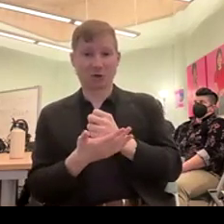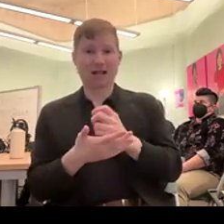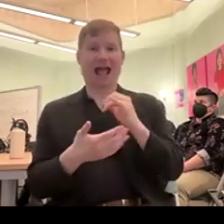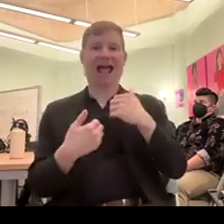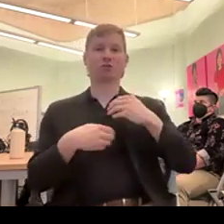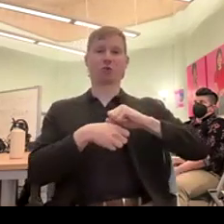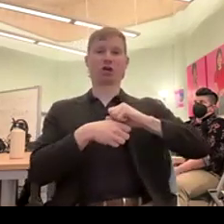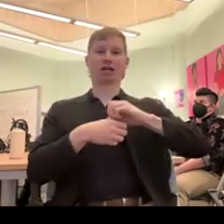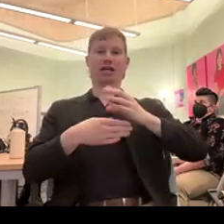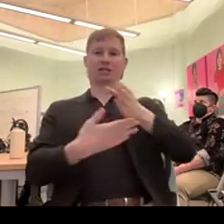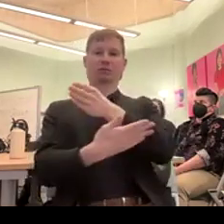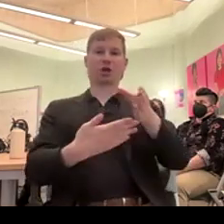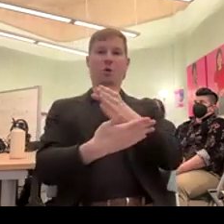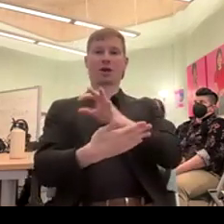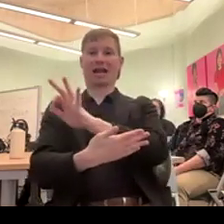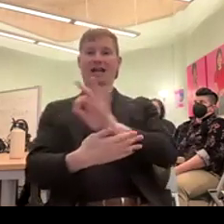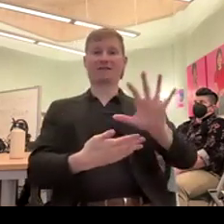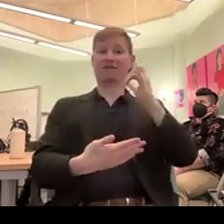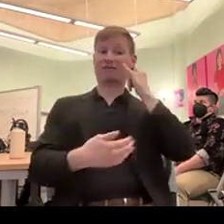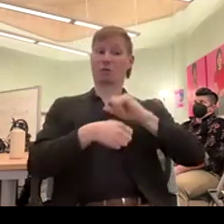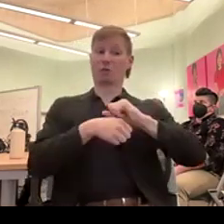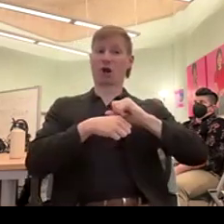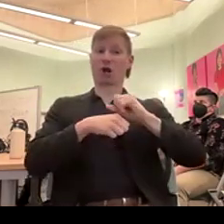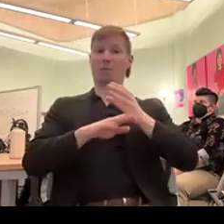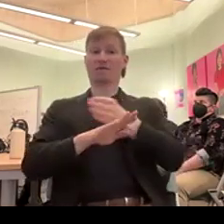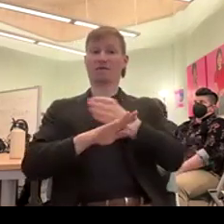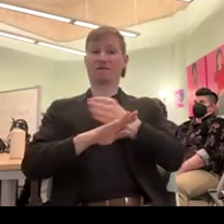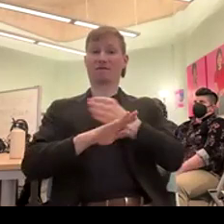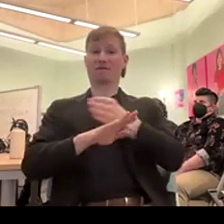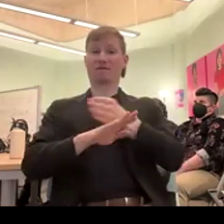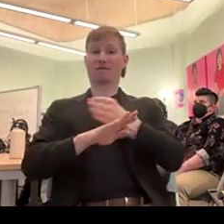in mind the salary, I have a fixed working window of 9 to 5 and basically, they have to,